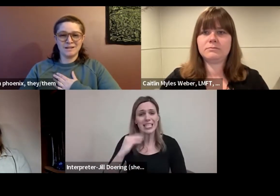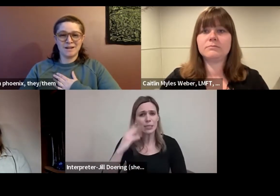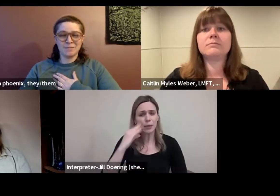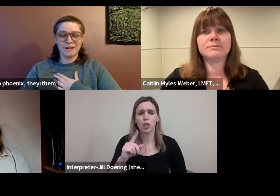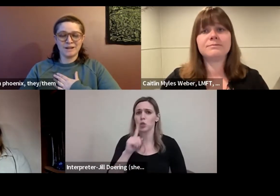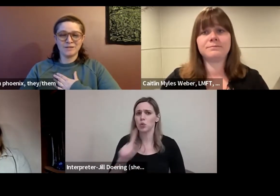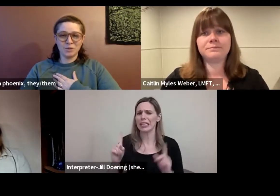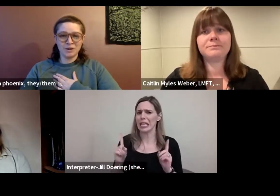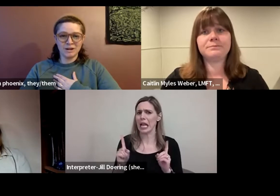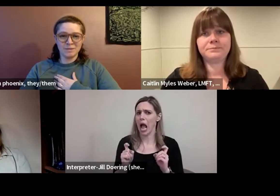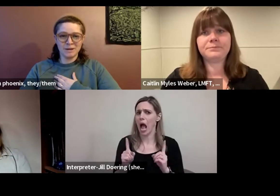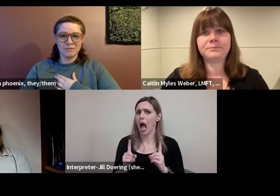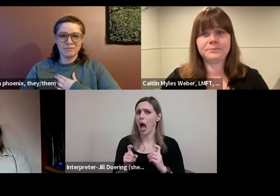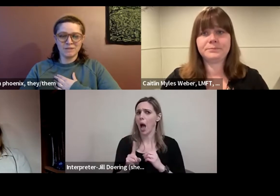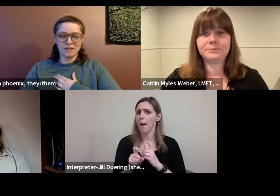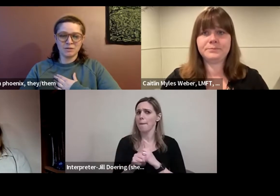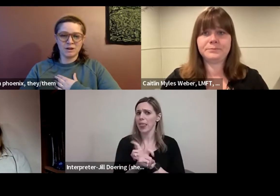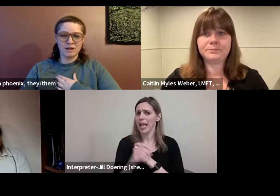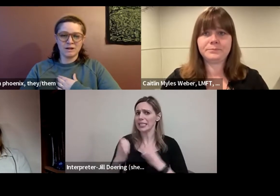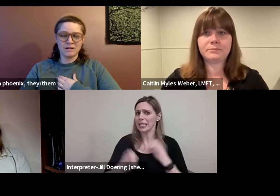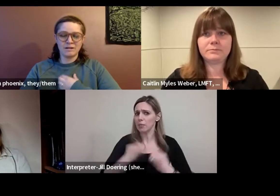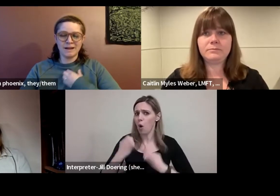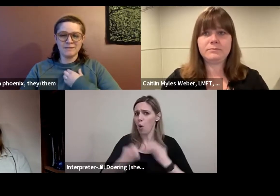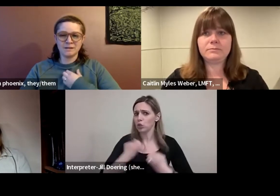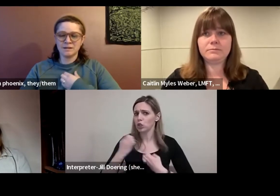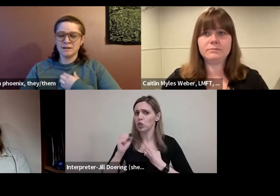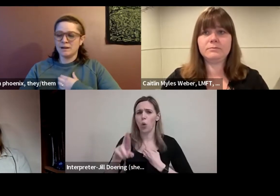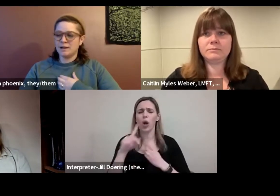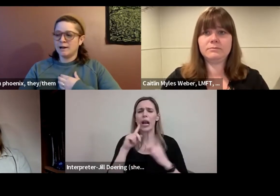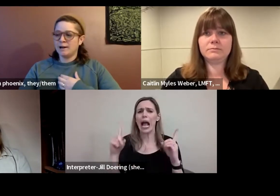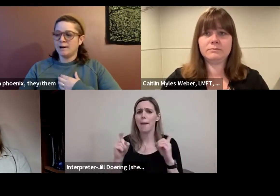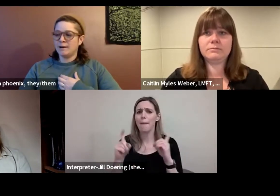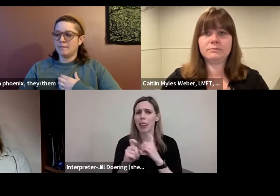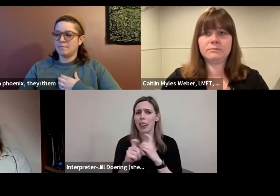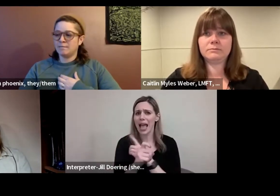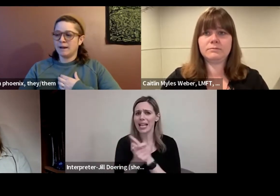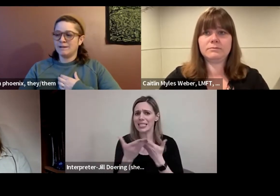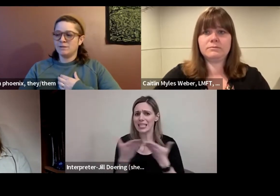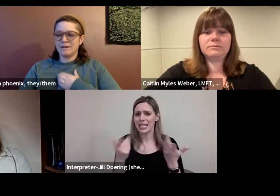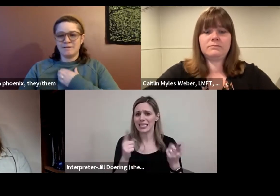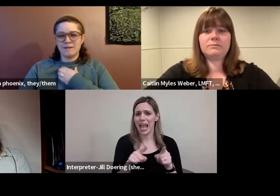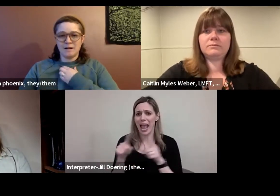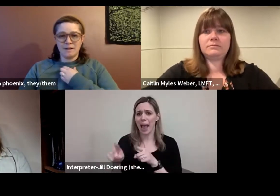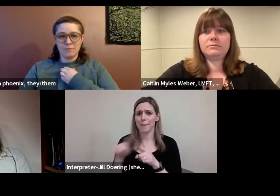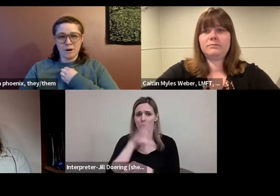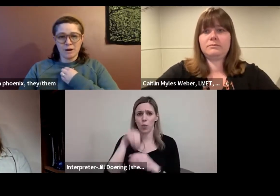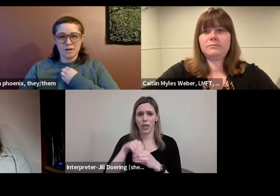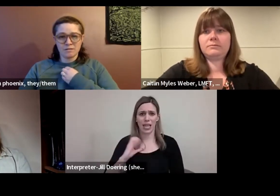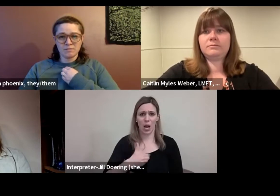and complex stories about things going on in our lives. I do a lot of narrative work.